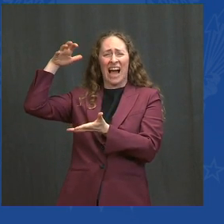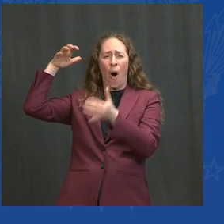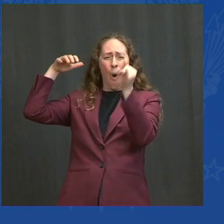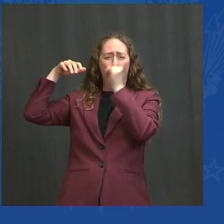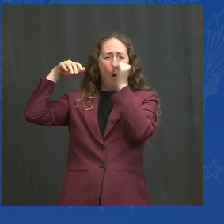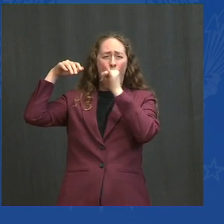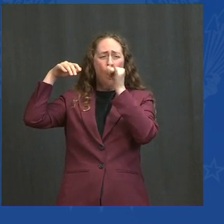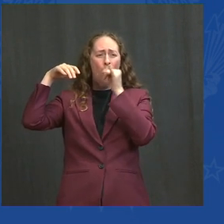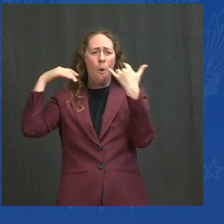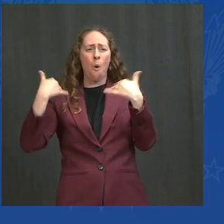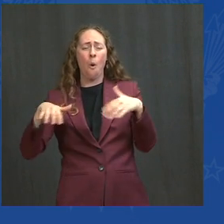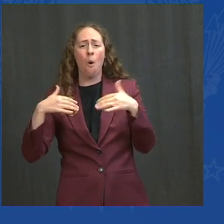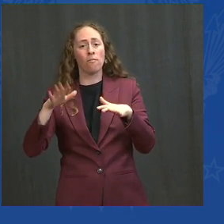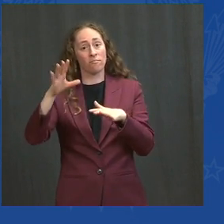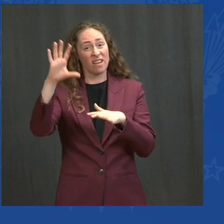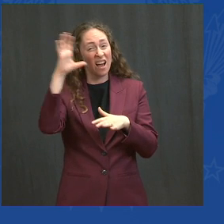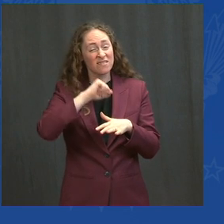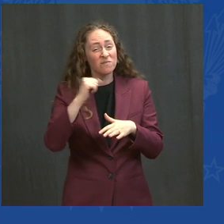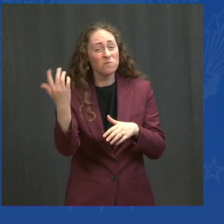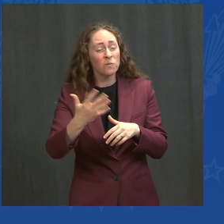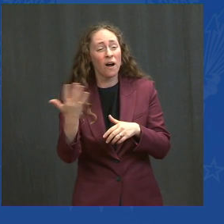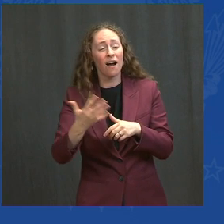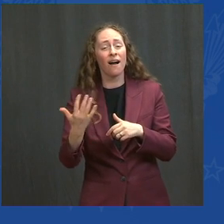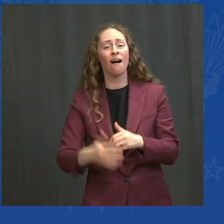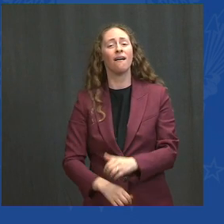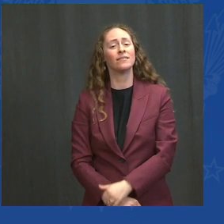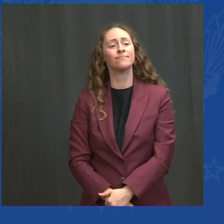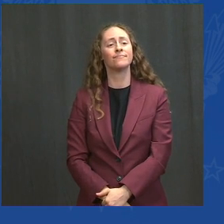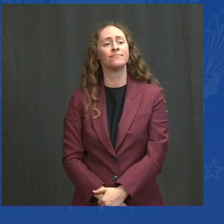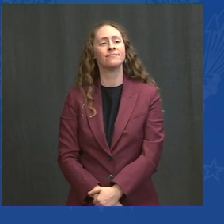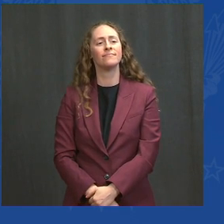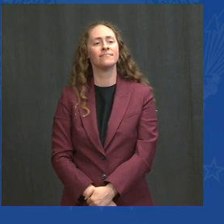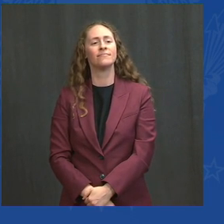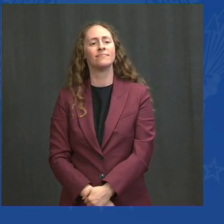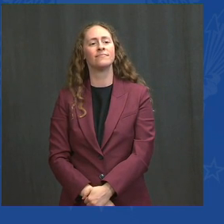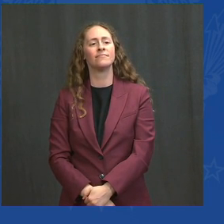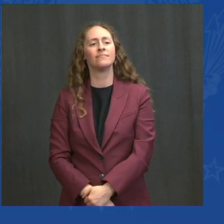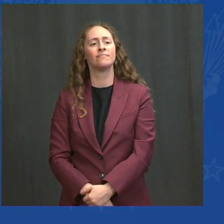Fifteen of the Fortune 500 companies last year paid --